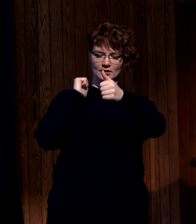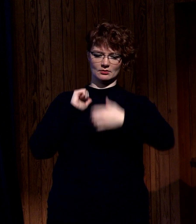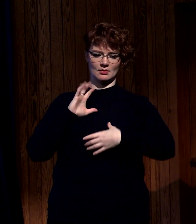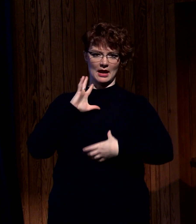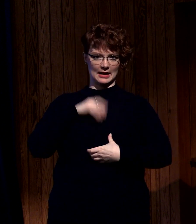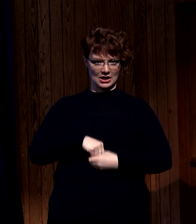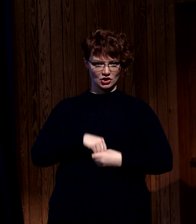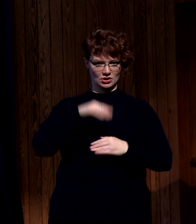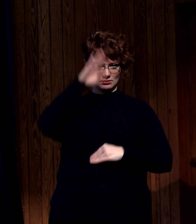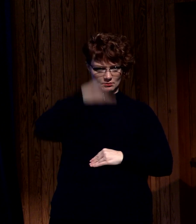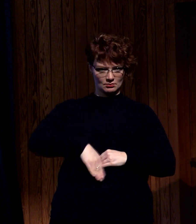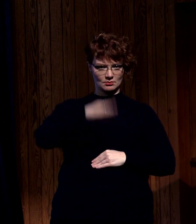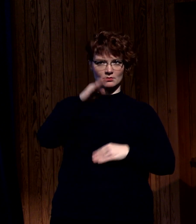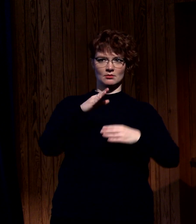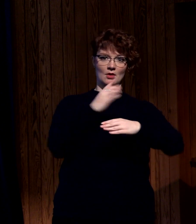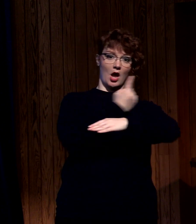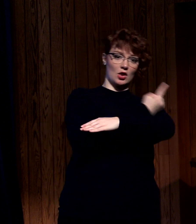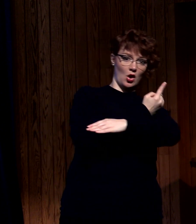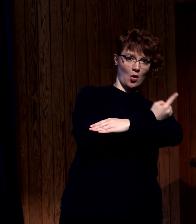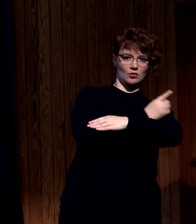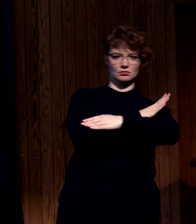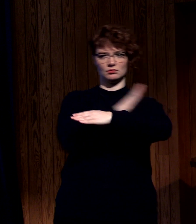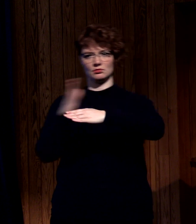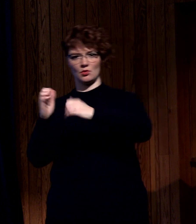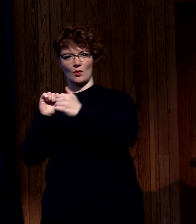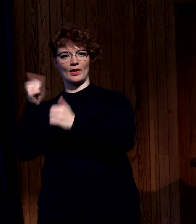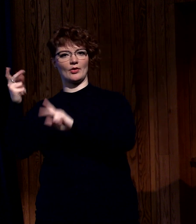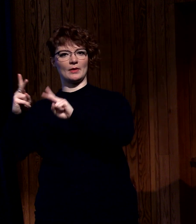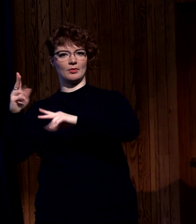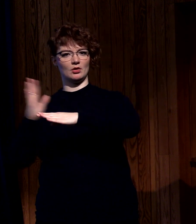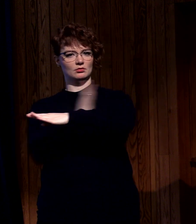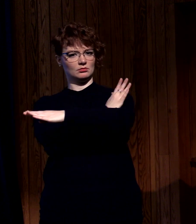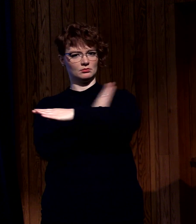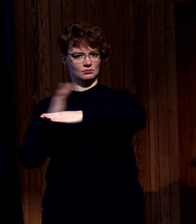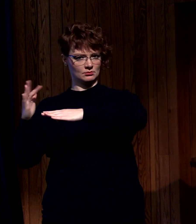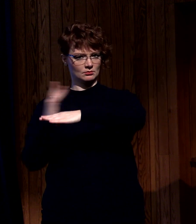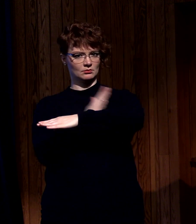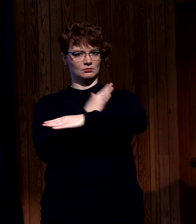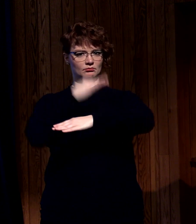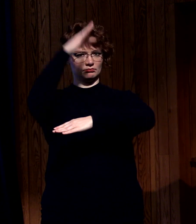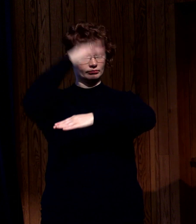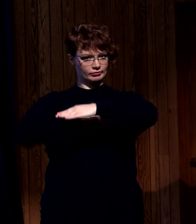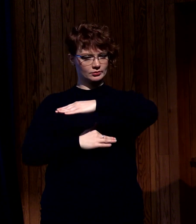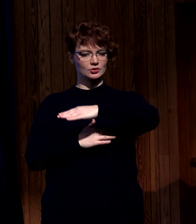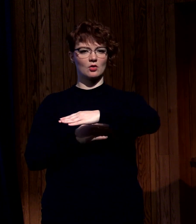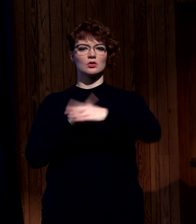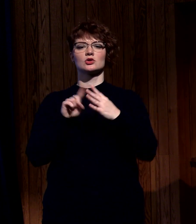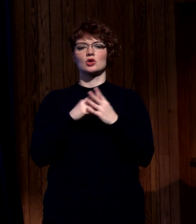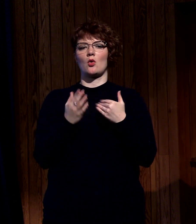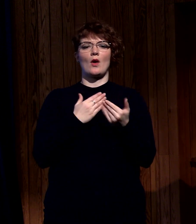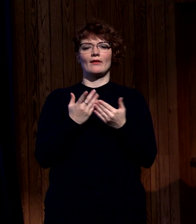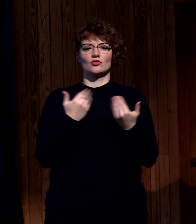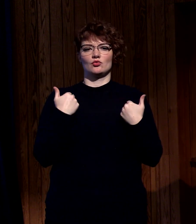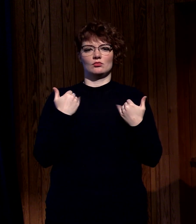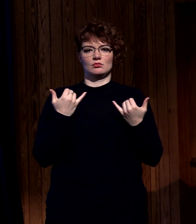that we do alone and with community. But my challenge for you is to start where you are at not where you want to be, but